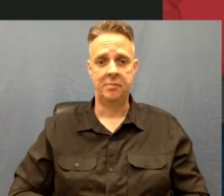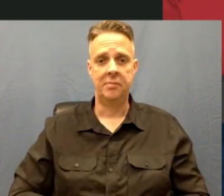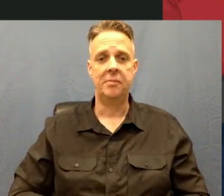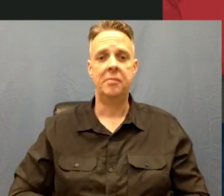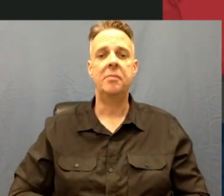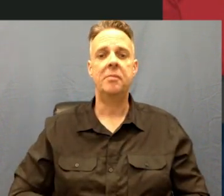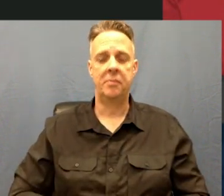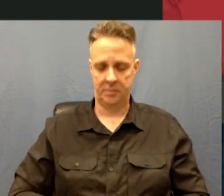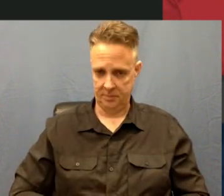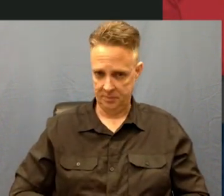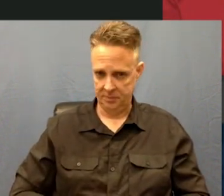YES. WE ARE A FAMILY WHO IMMIGRATED